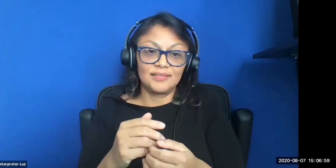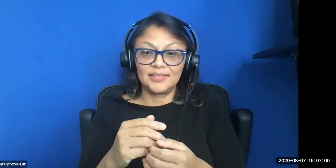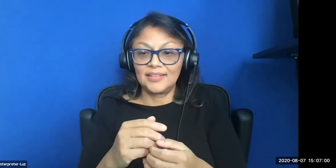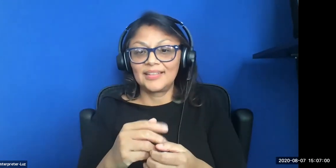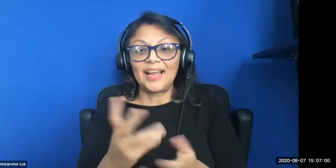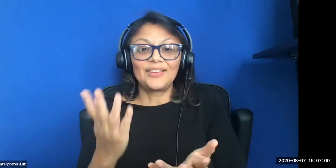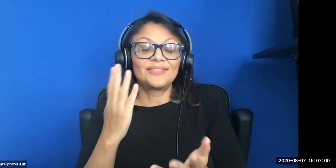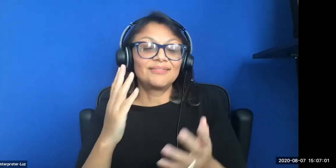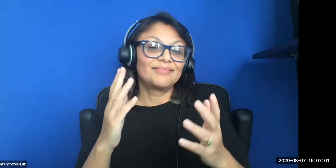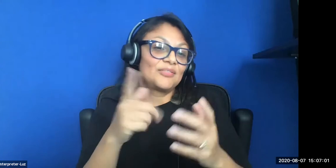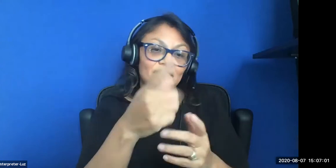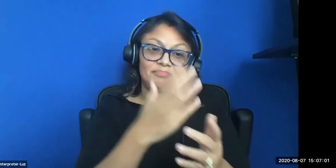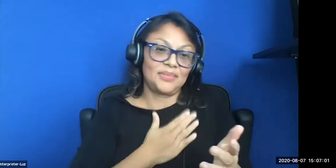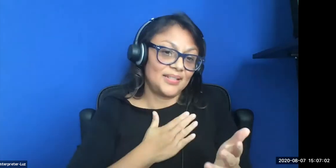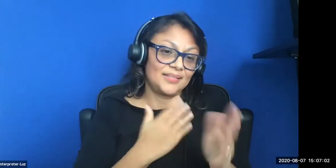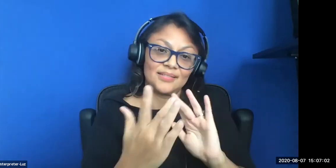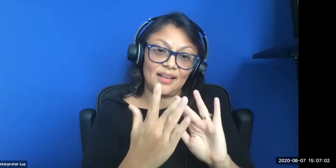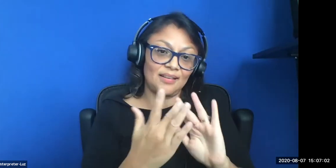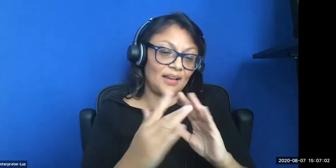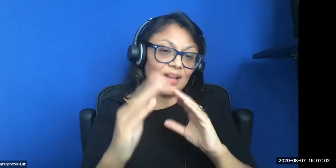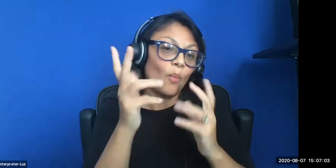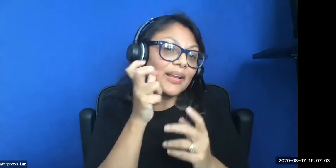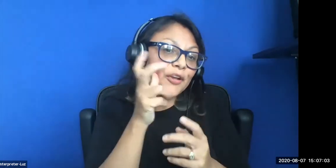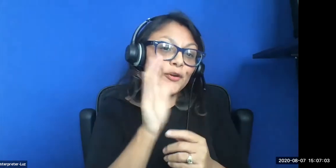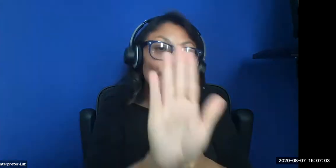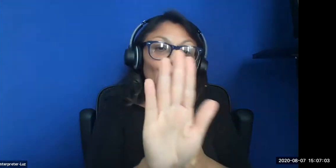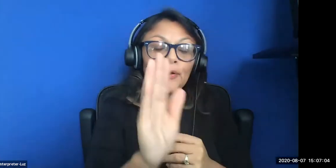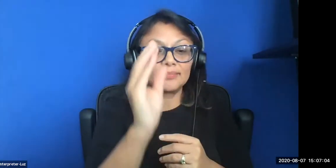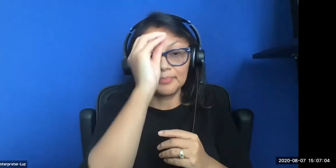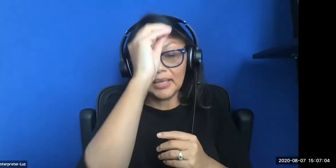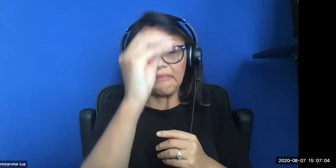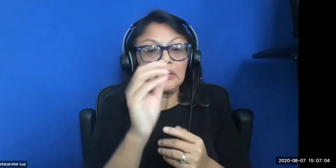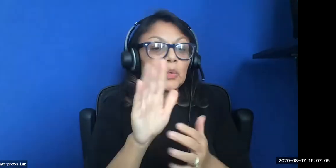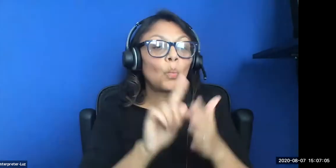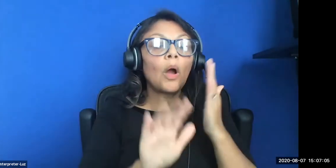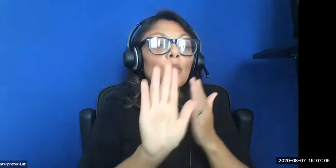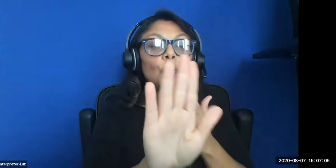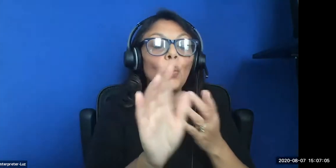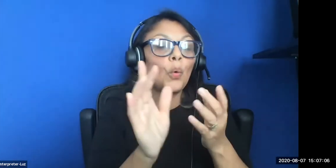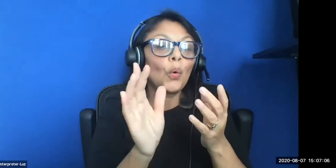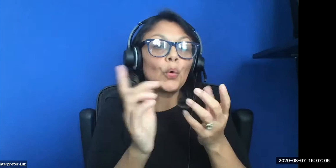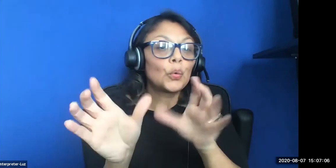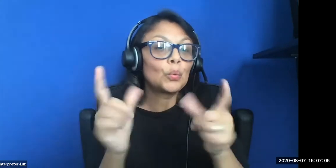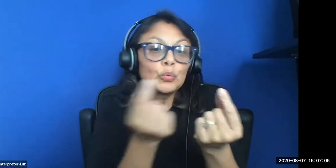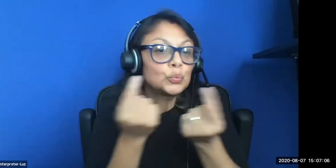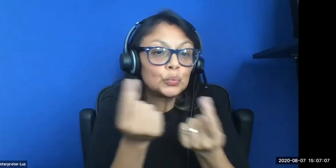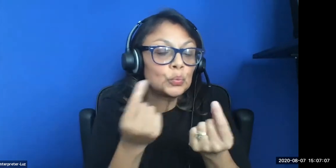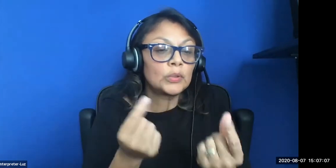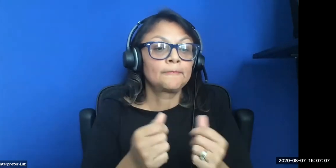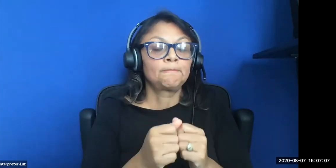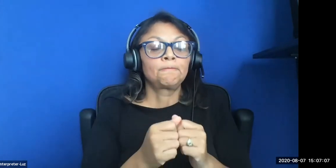Channelle Charest: But happy to hear more about what what you folks are doing. Um, and I think that like as we venture into this